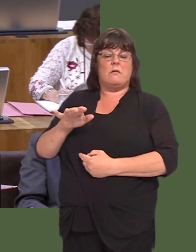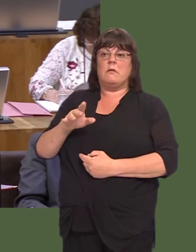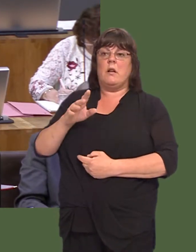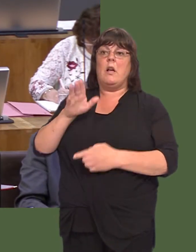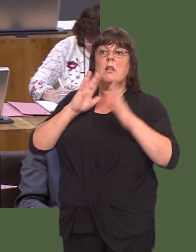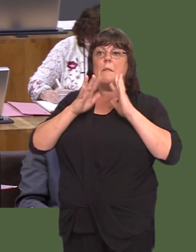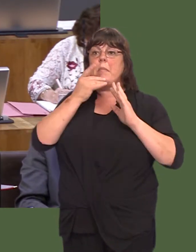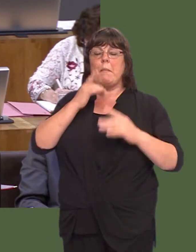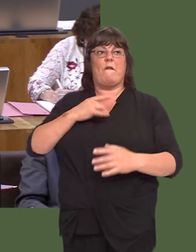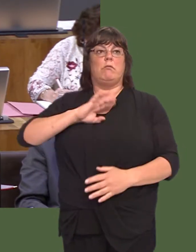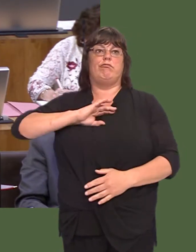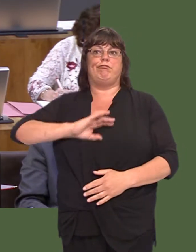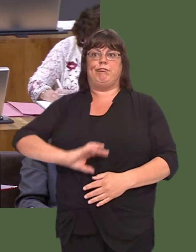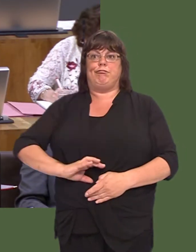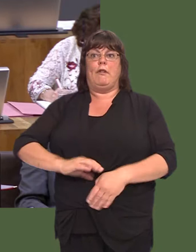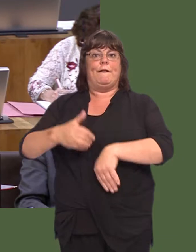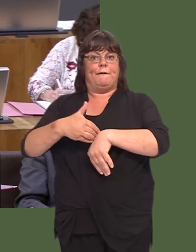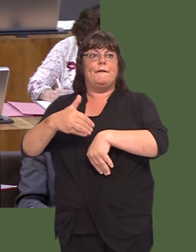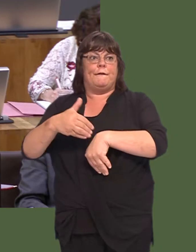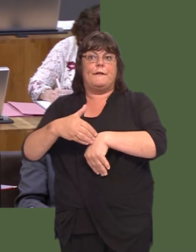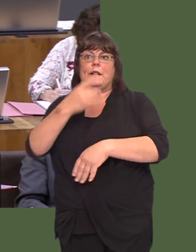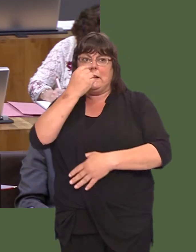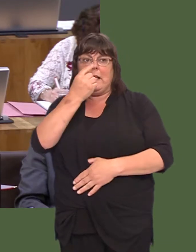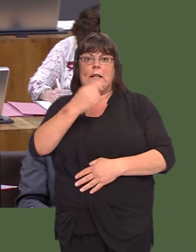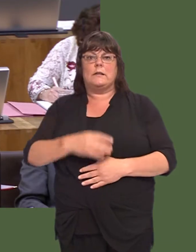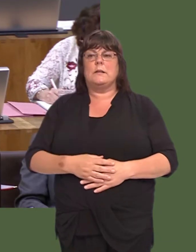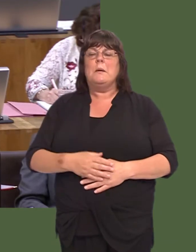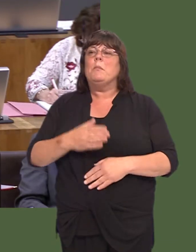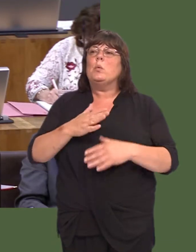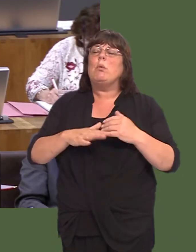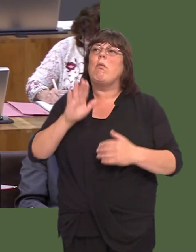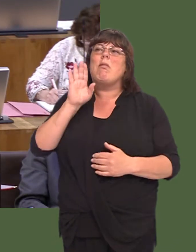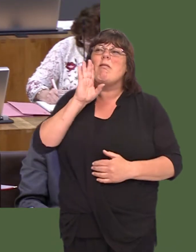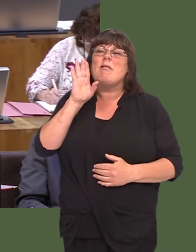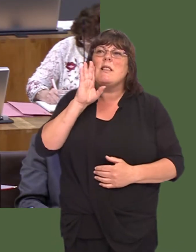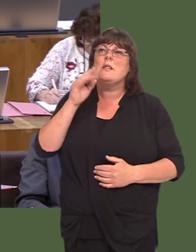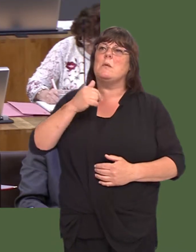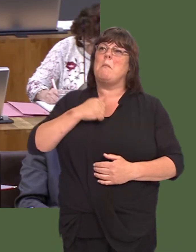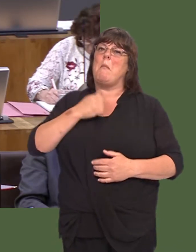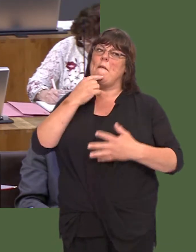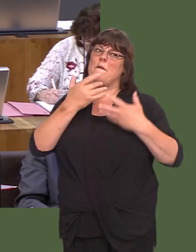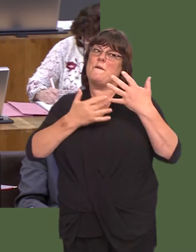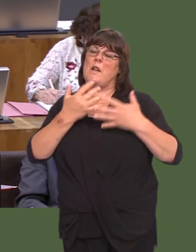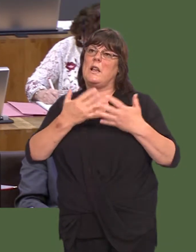most vulnerable in terms of their confidence, they can be very deeply affected by that. But she gives theó. She didnít listen to the figures that I gave to her.